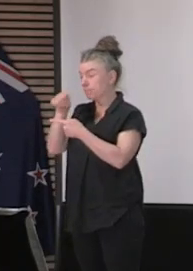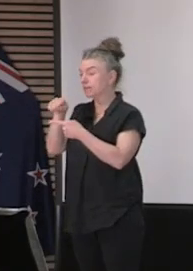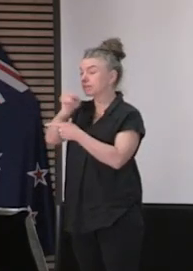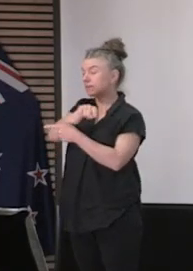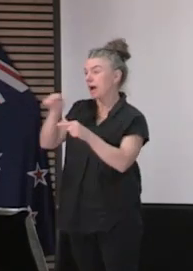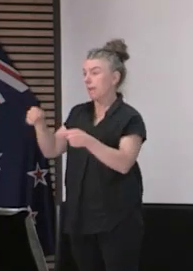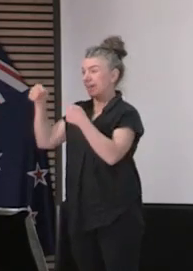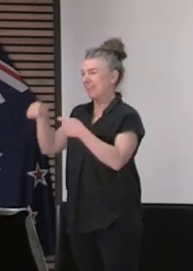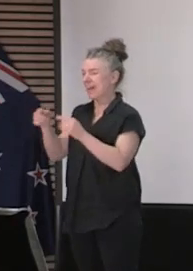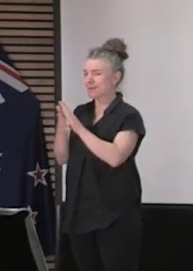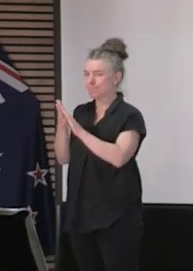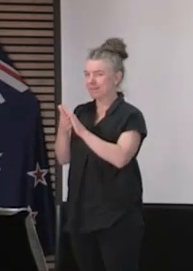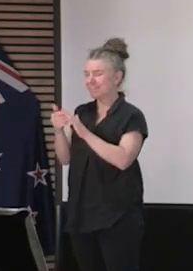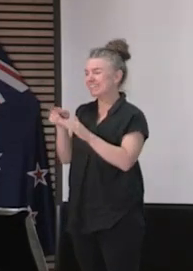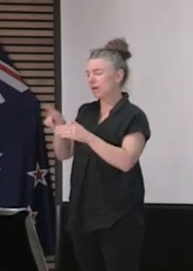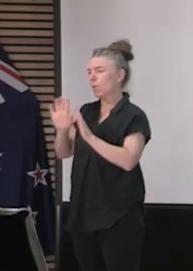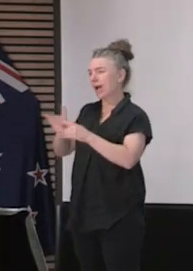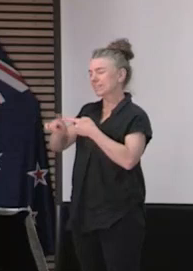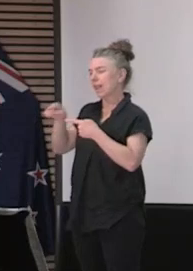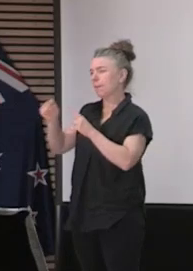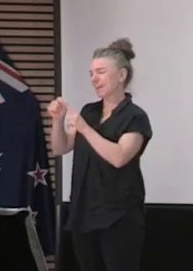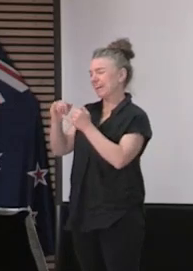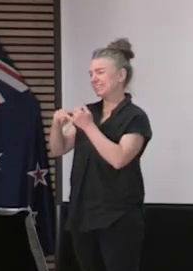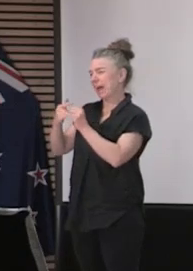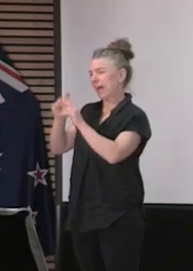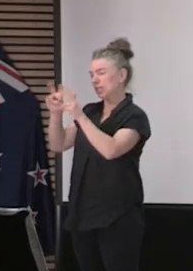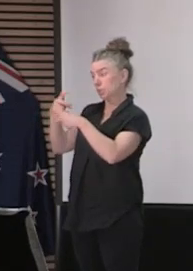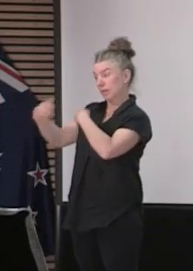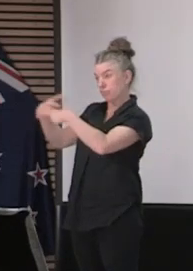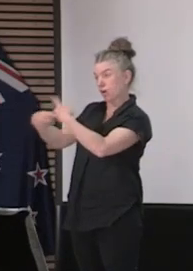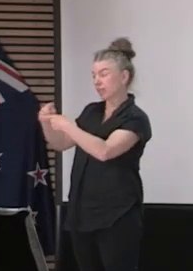So still needs torun its course and then we'llbe in a position to answersome of those questions.